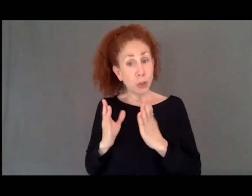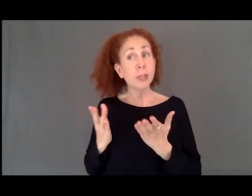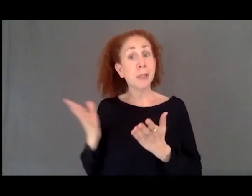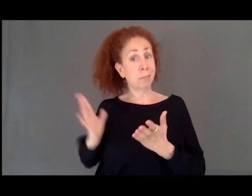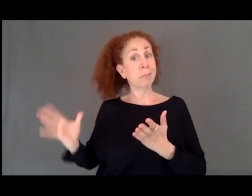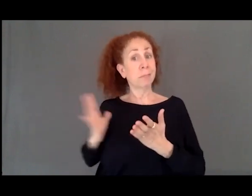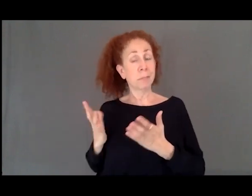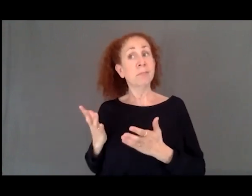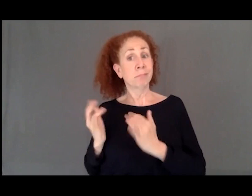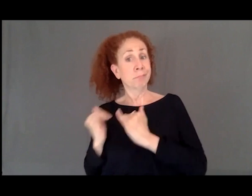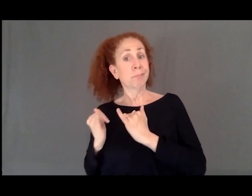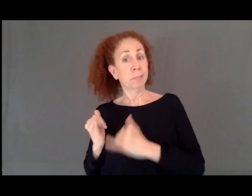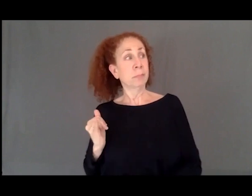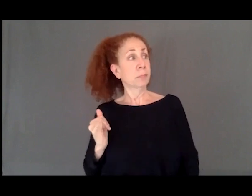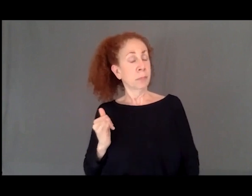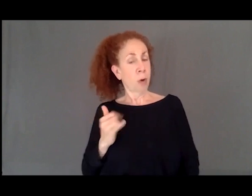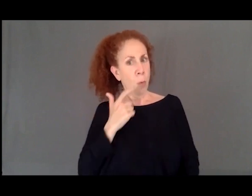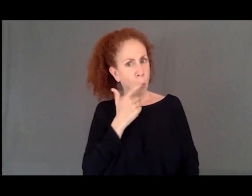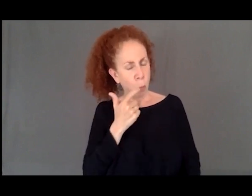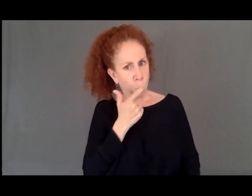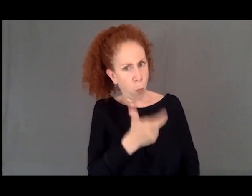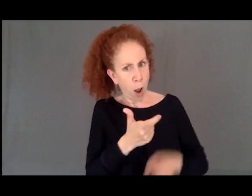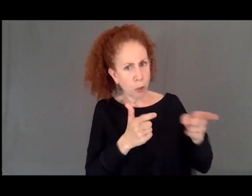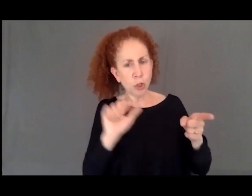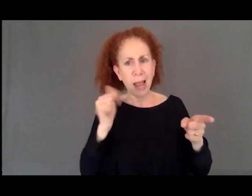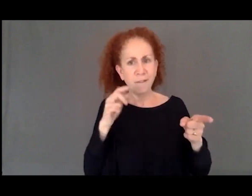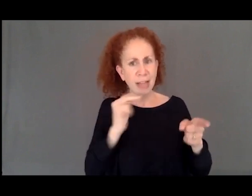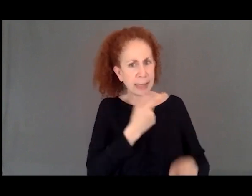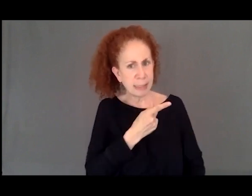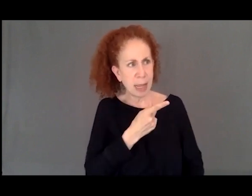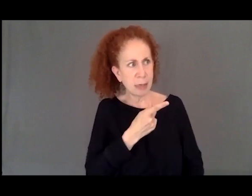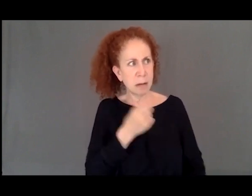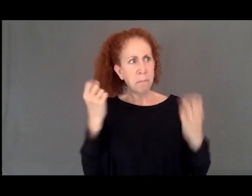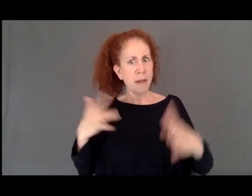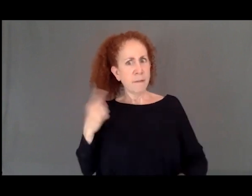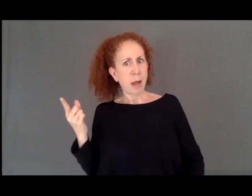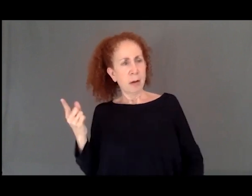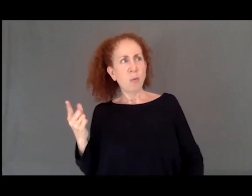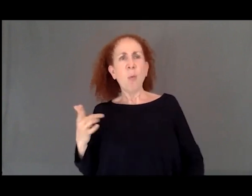former refugees, when we were seeing what was happening in Kabul and Afghanistan, I think a lot of us felt, this does